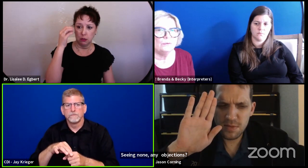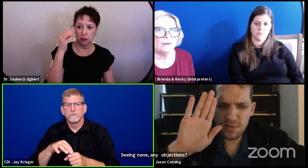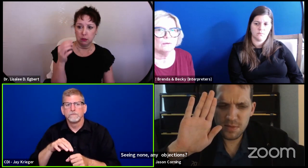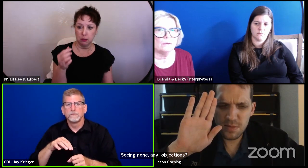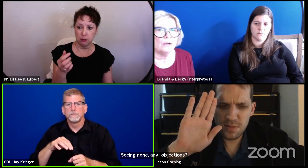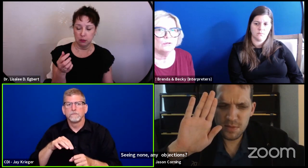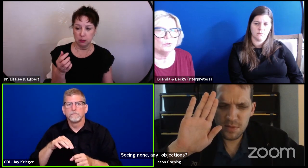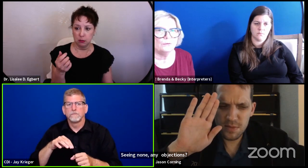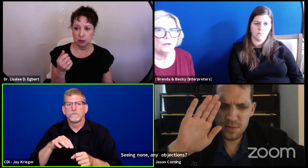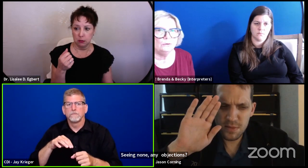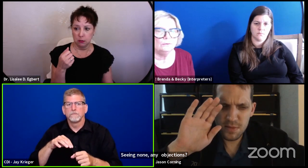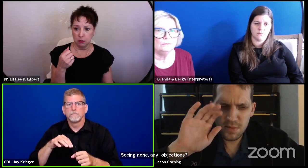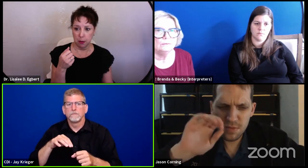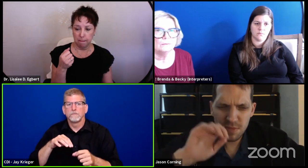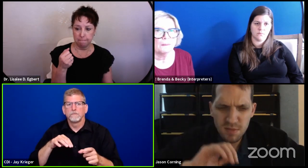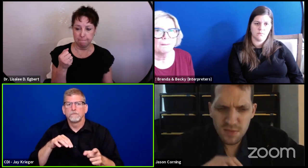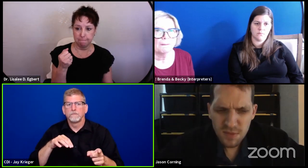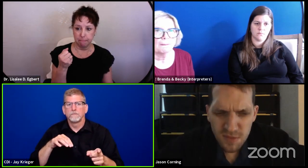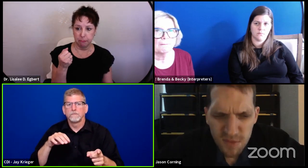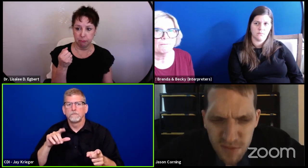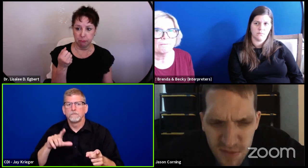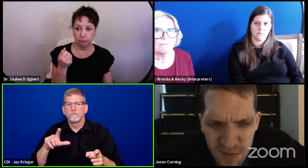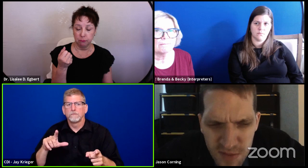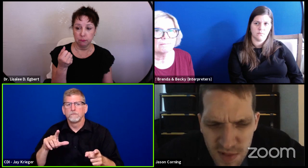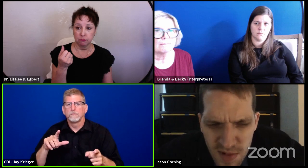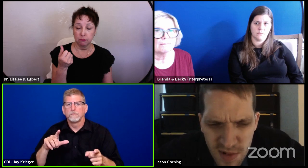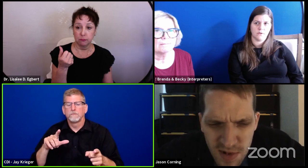Now it goes to a vote.